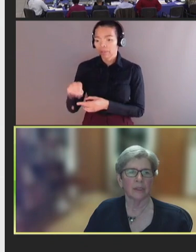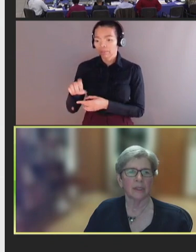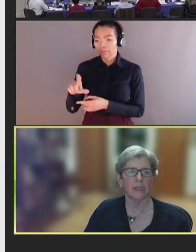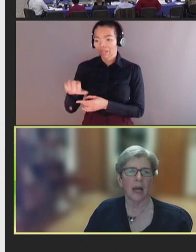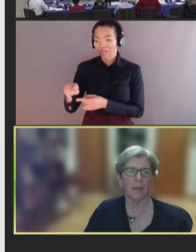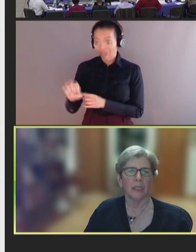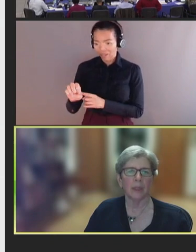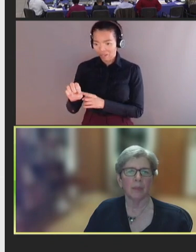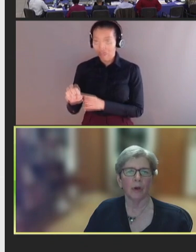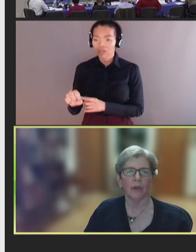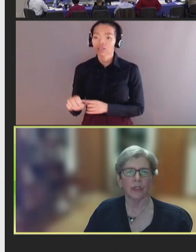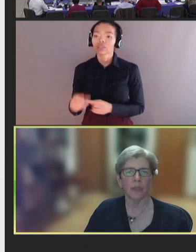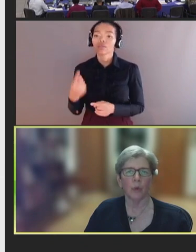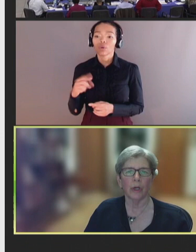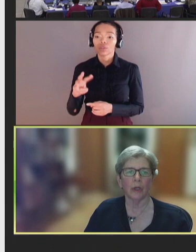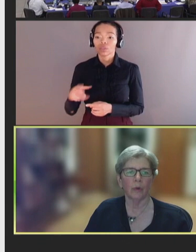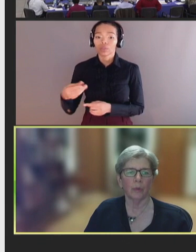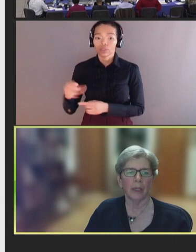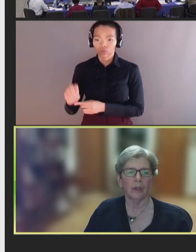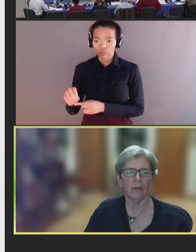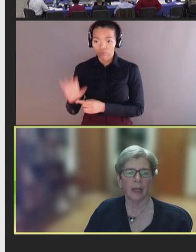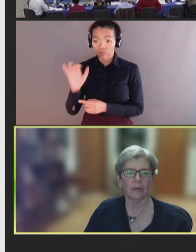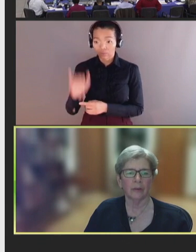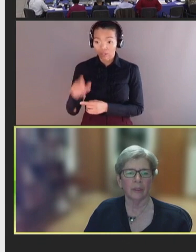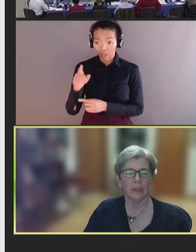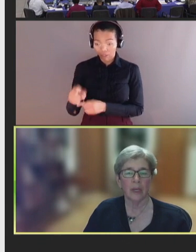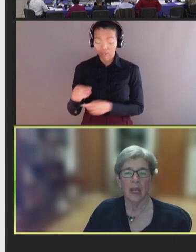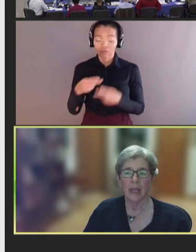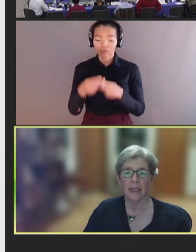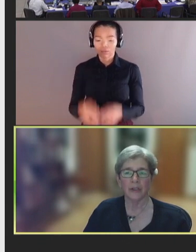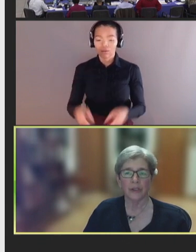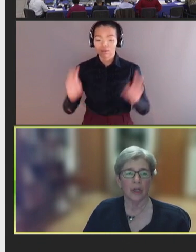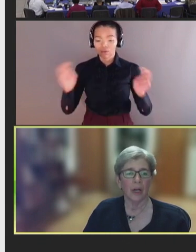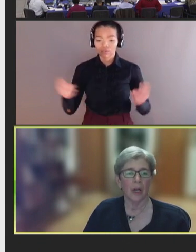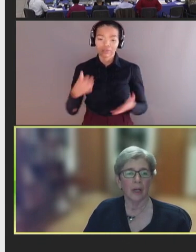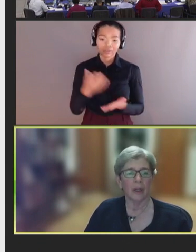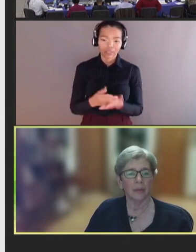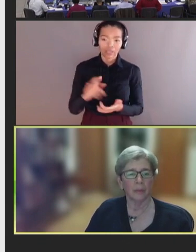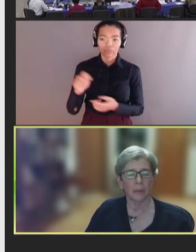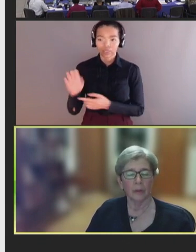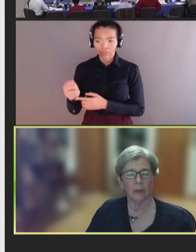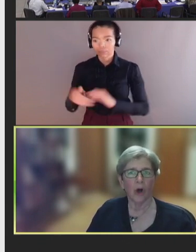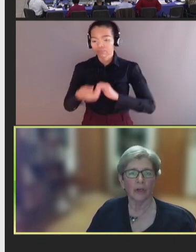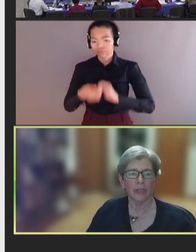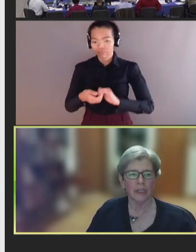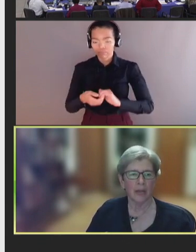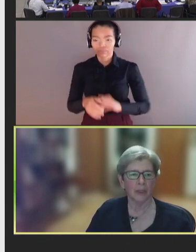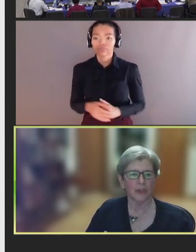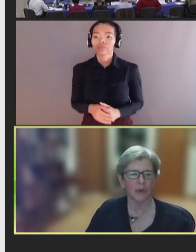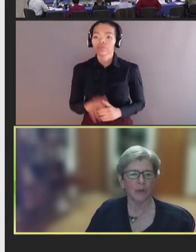the Stop TB Partnership Working Group by new vaccines. This is a longer established group,